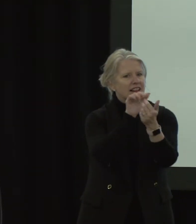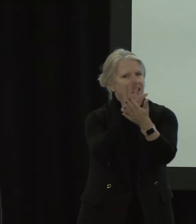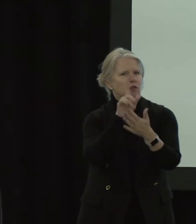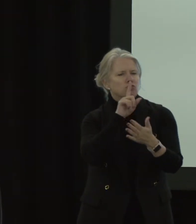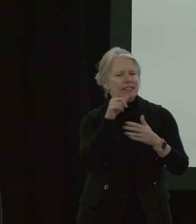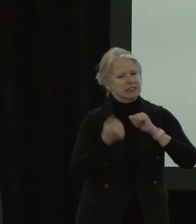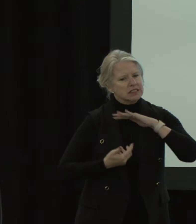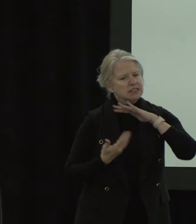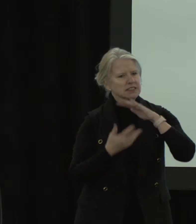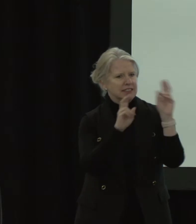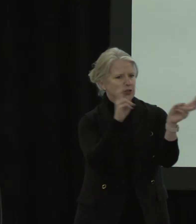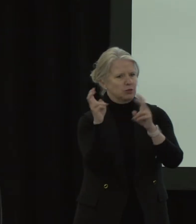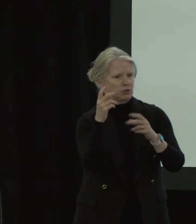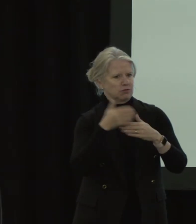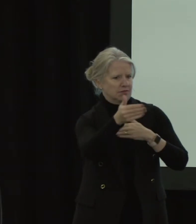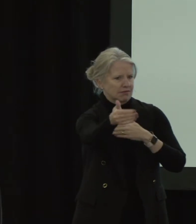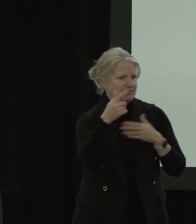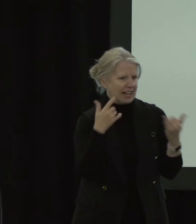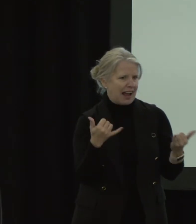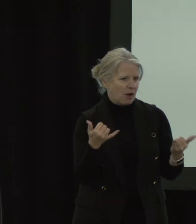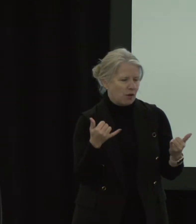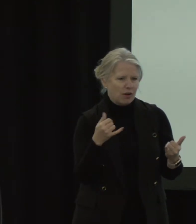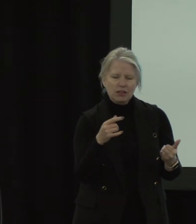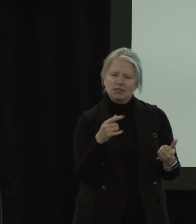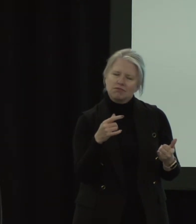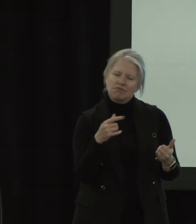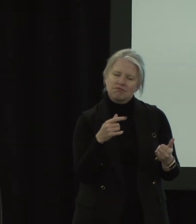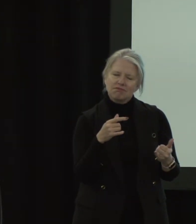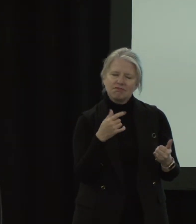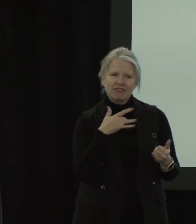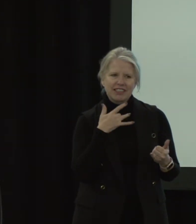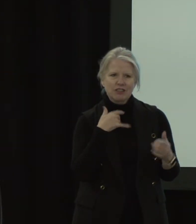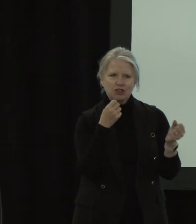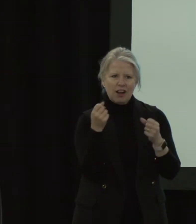Those include, but are by no means limited, to the disproportionately